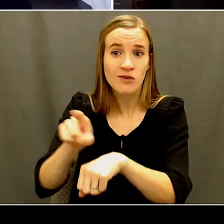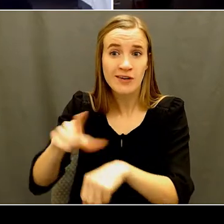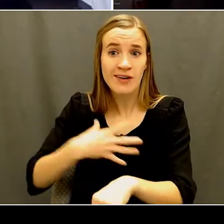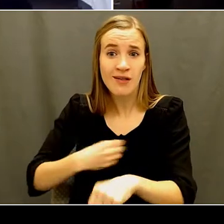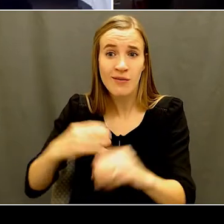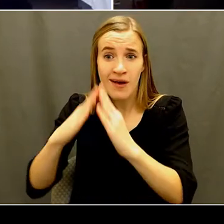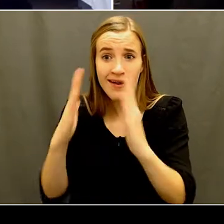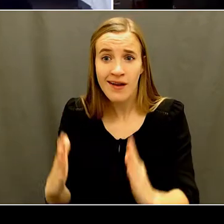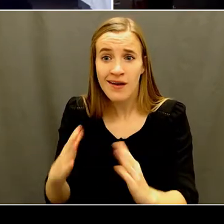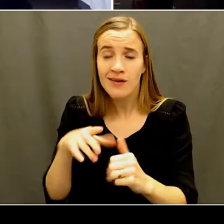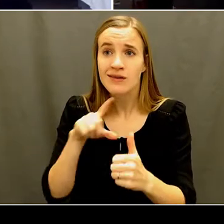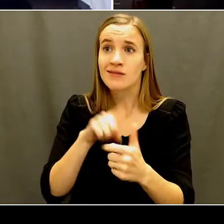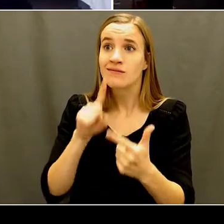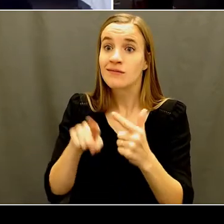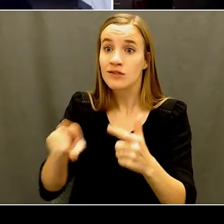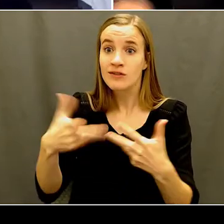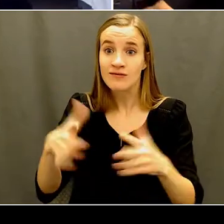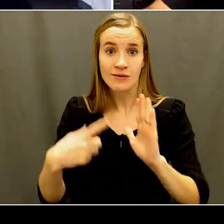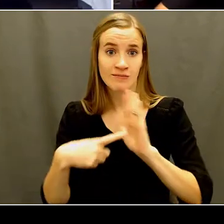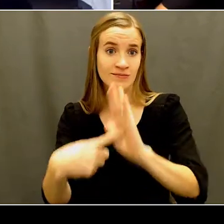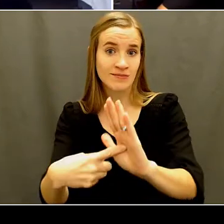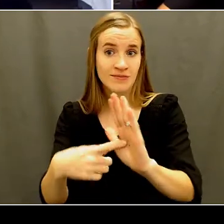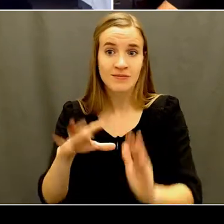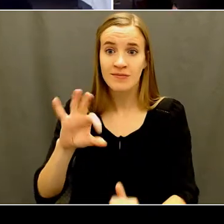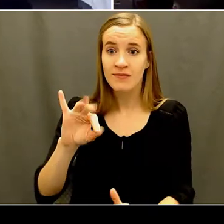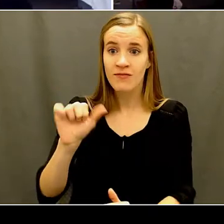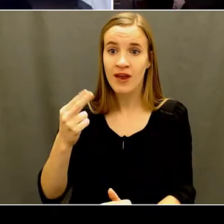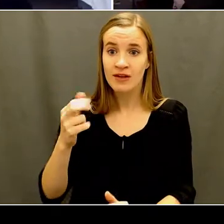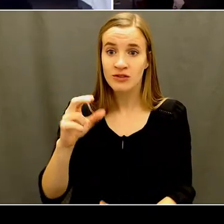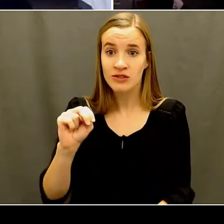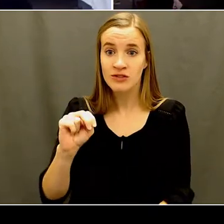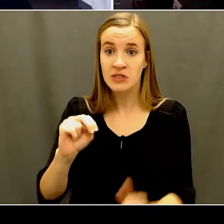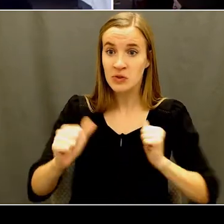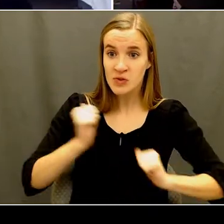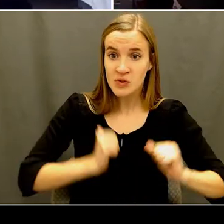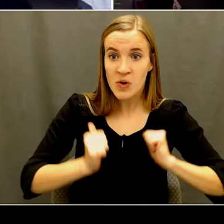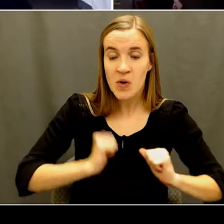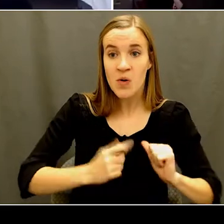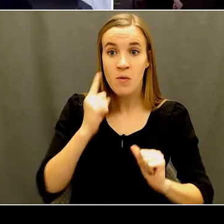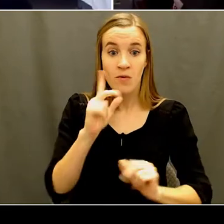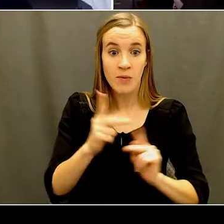disability representation, and also just very involved in the youth development